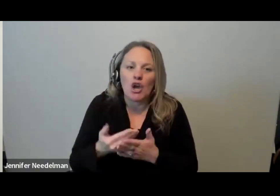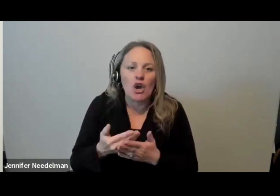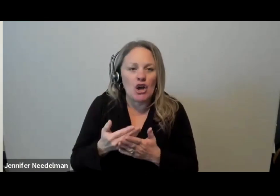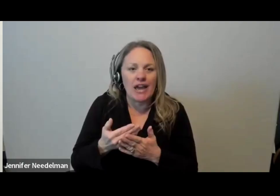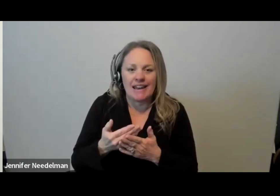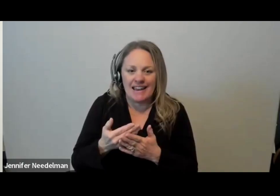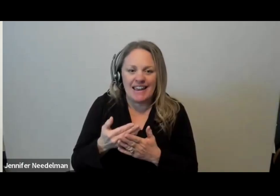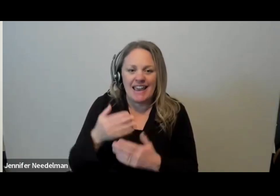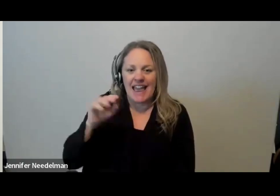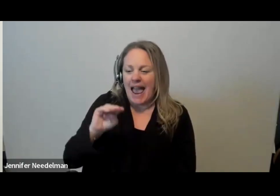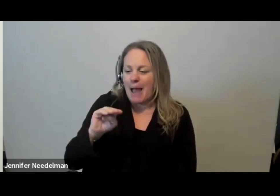our team's butts really bad.